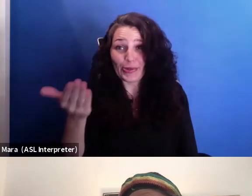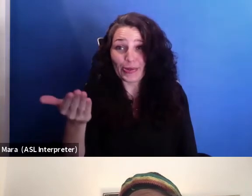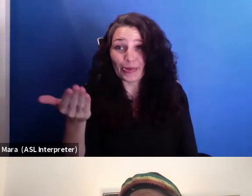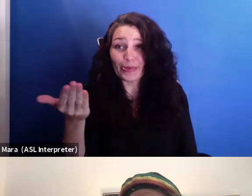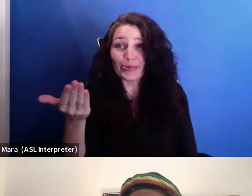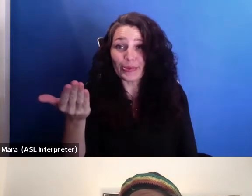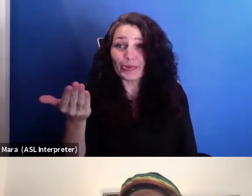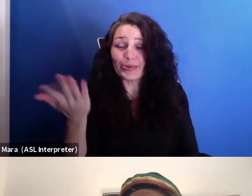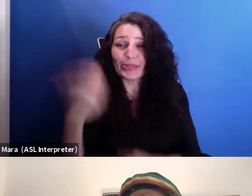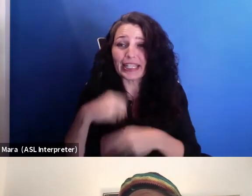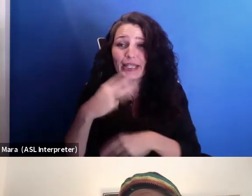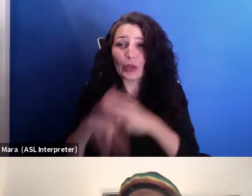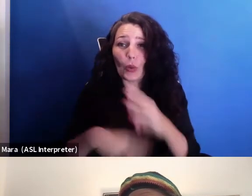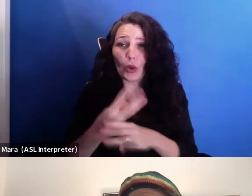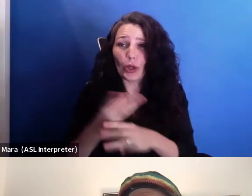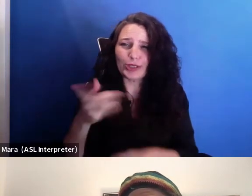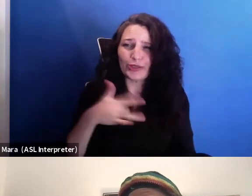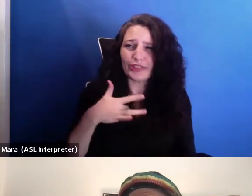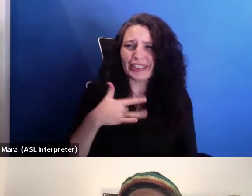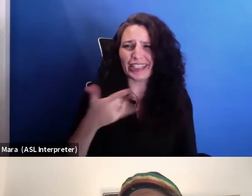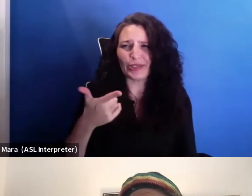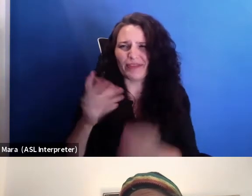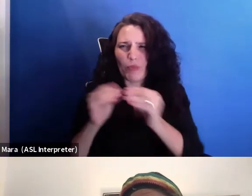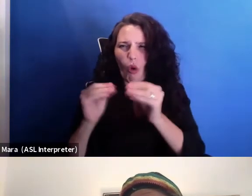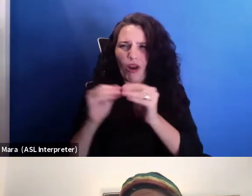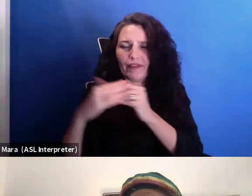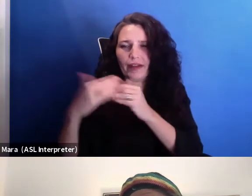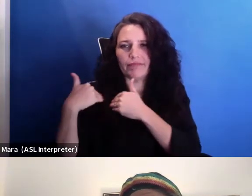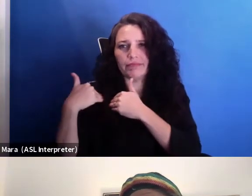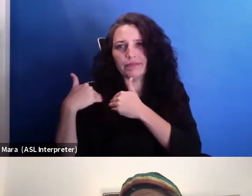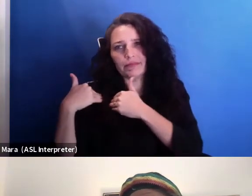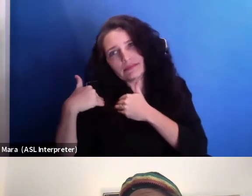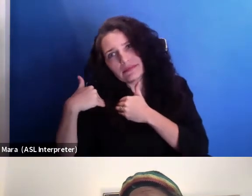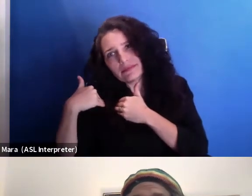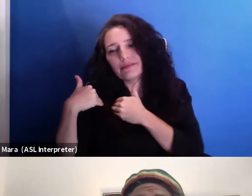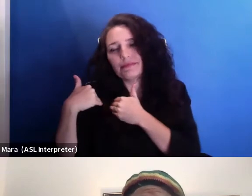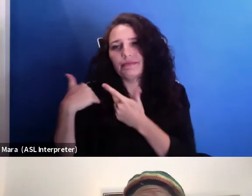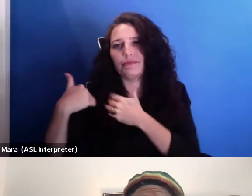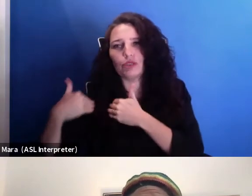do you feel like you have a burden in terms of representing your community?